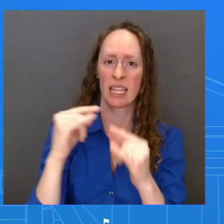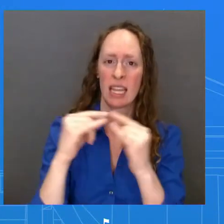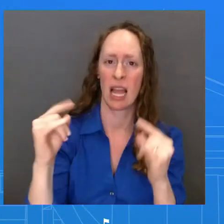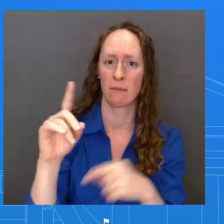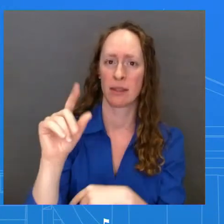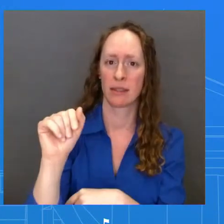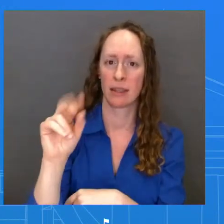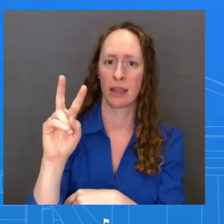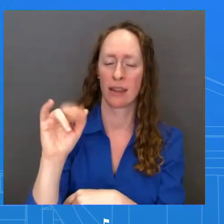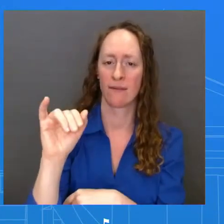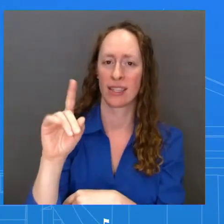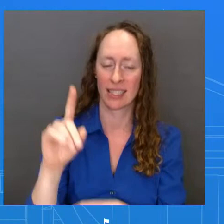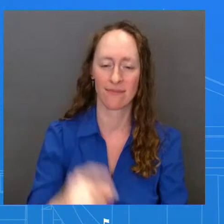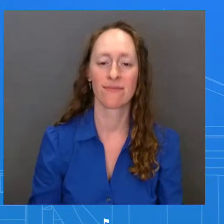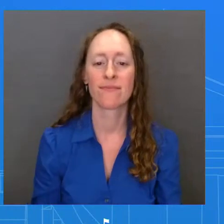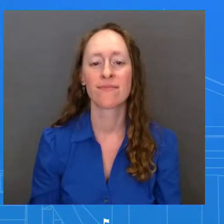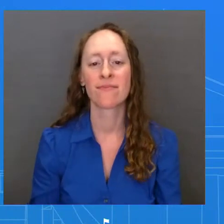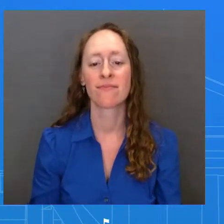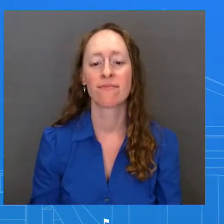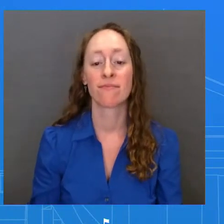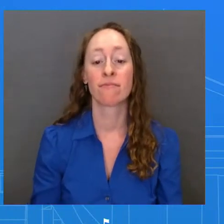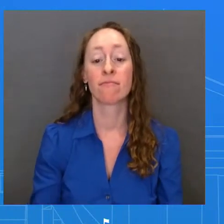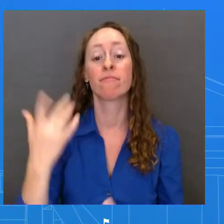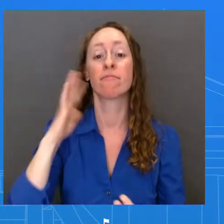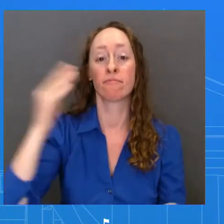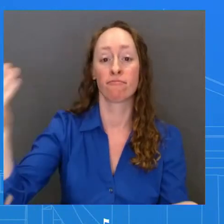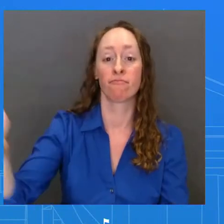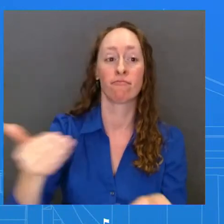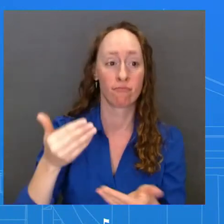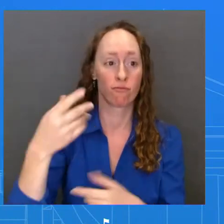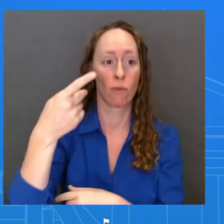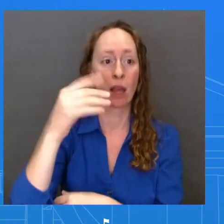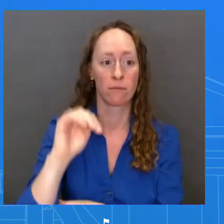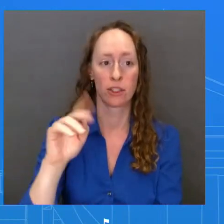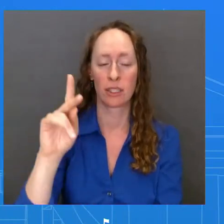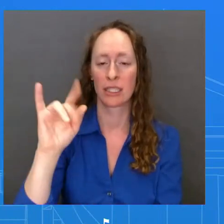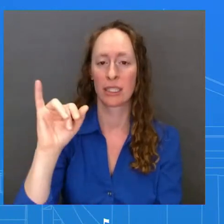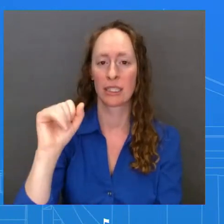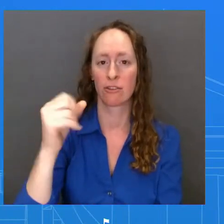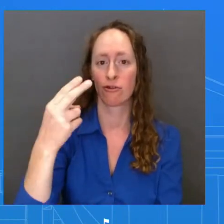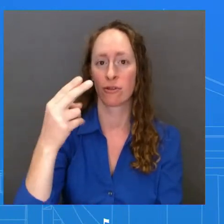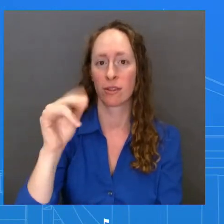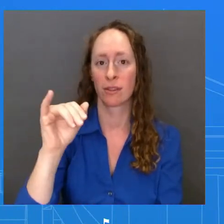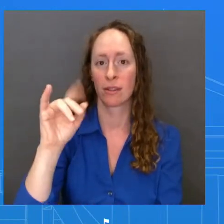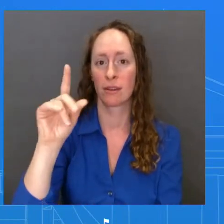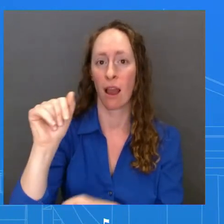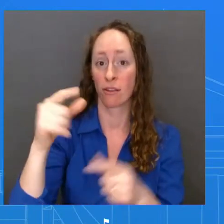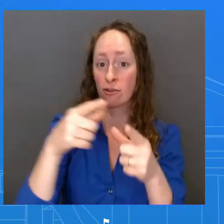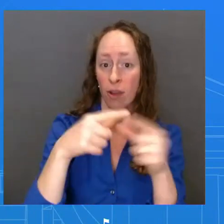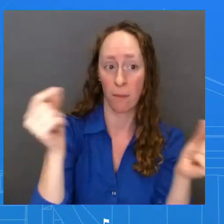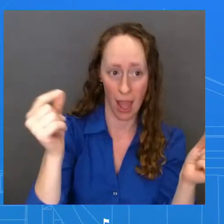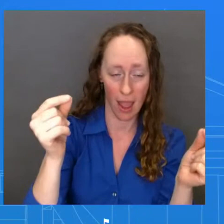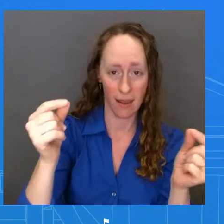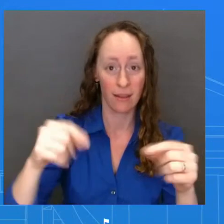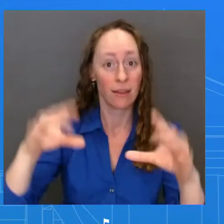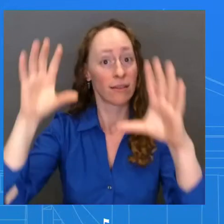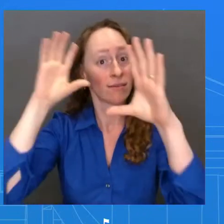of the Republic of Korea for a historic trilateral summit. The summit marks the first visit here